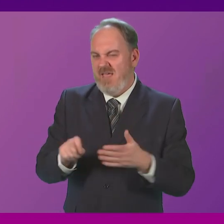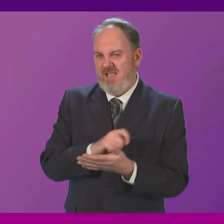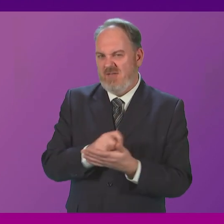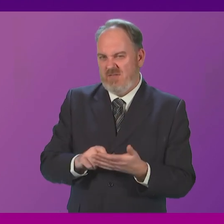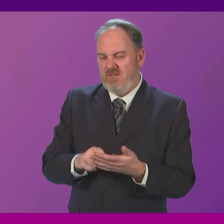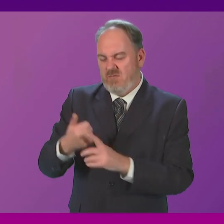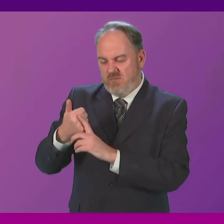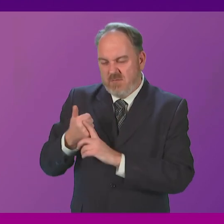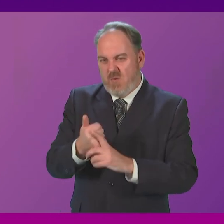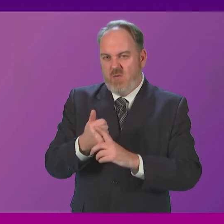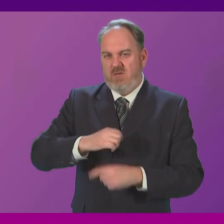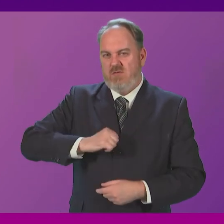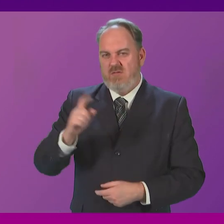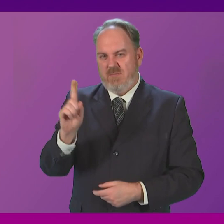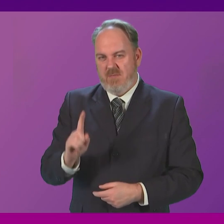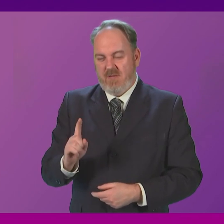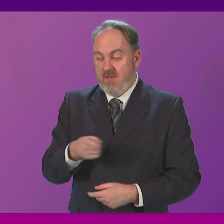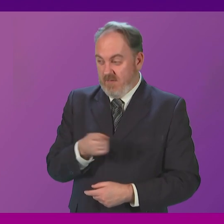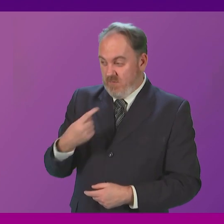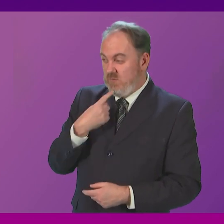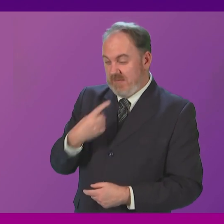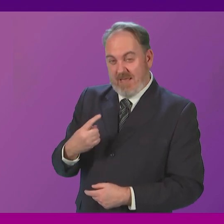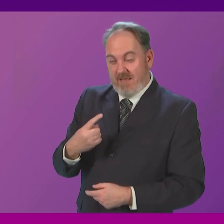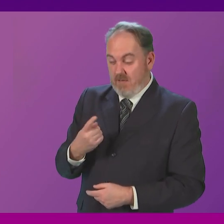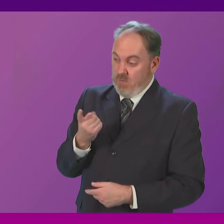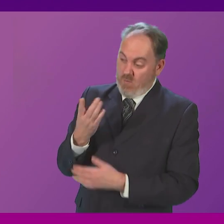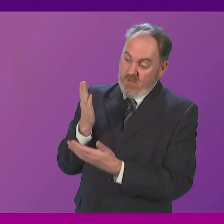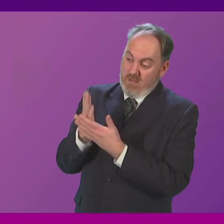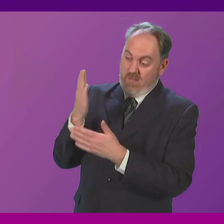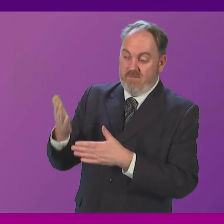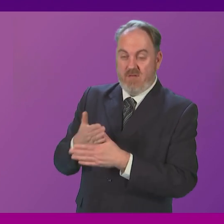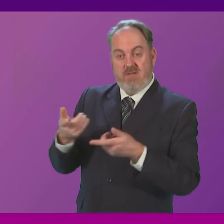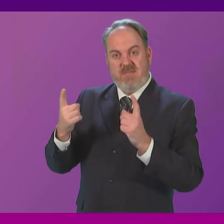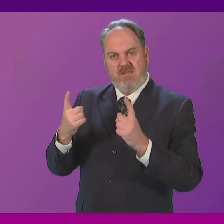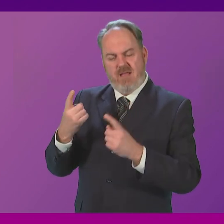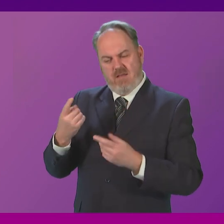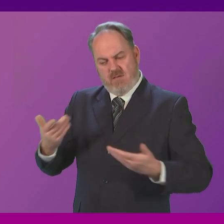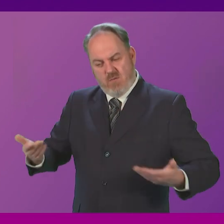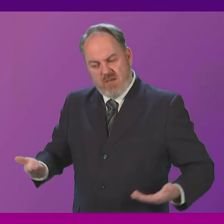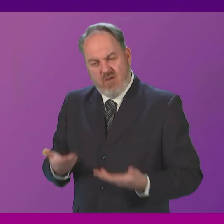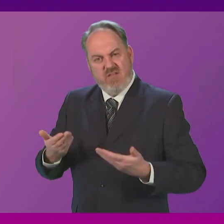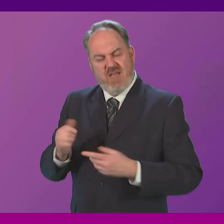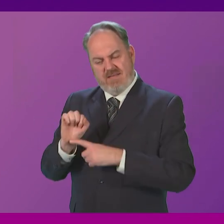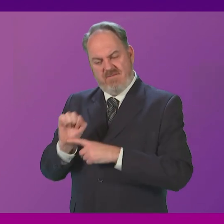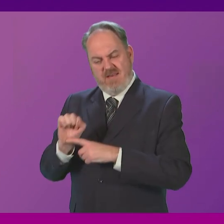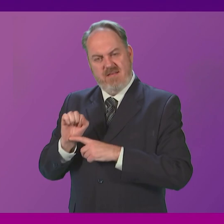If the First Minister is, as he describes himself, “a democracy defender”, he will call an election now.